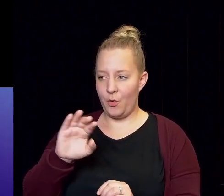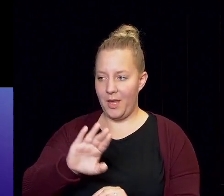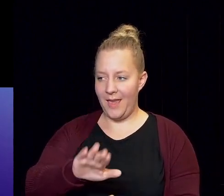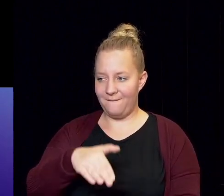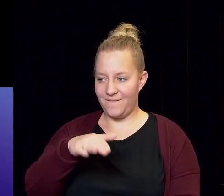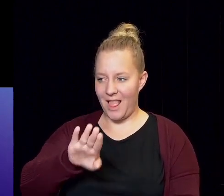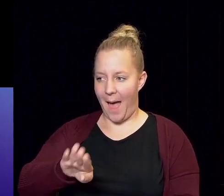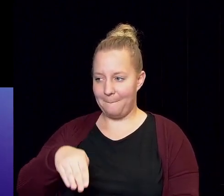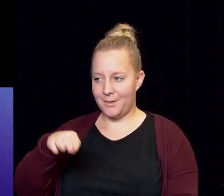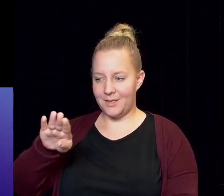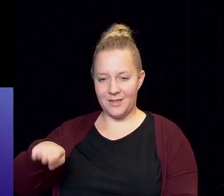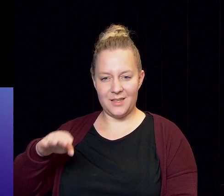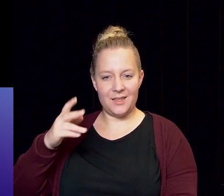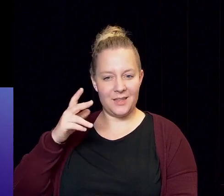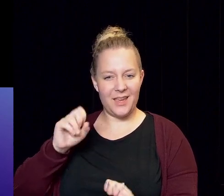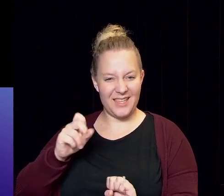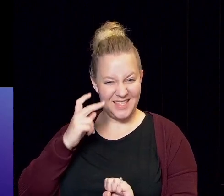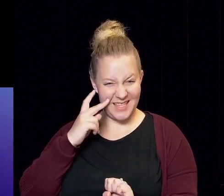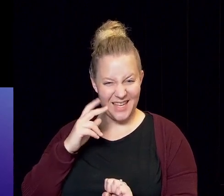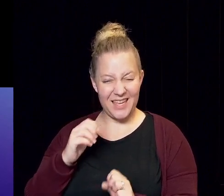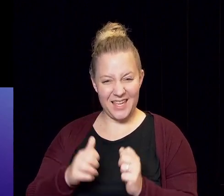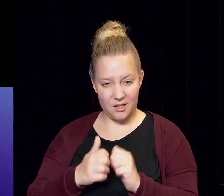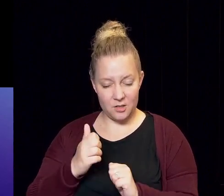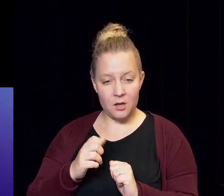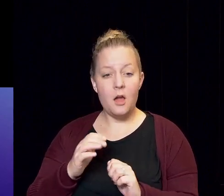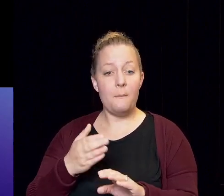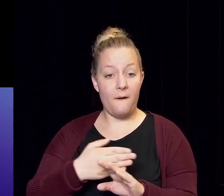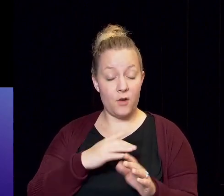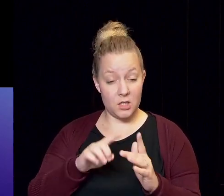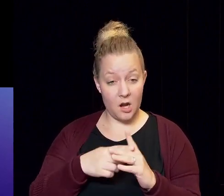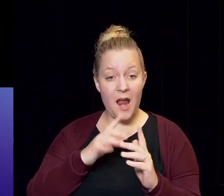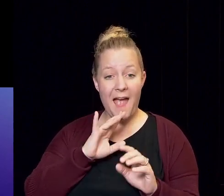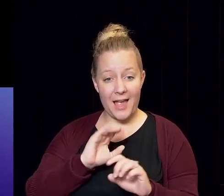see kind of all three sides. But before we get started, we're actually going to go to the